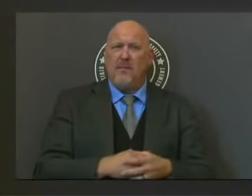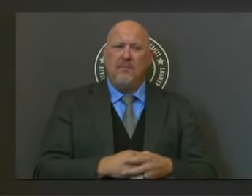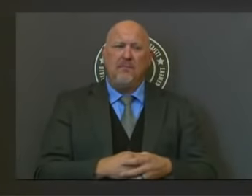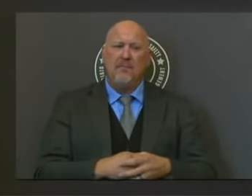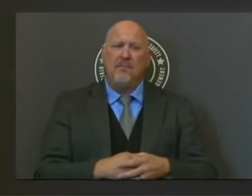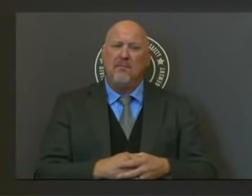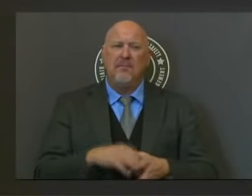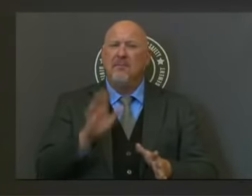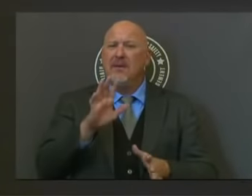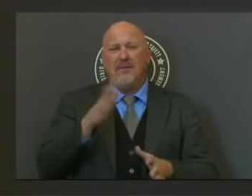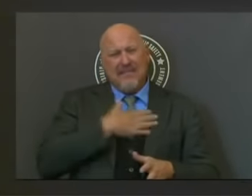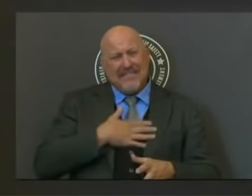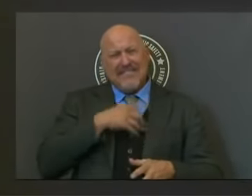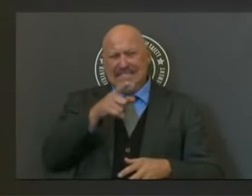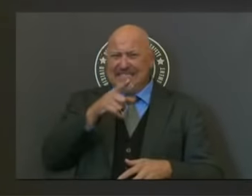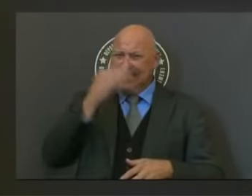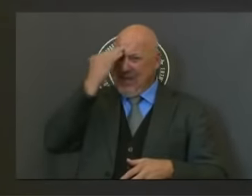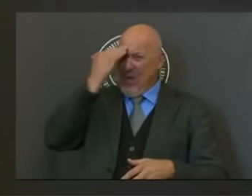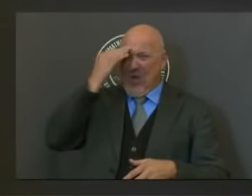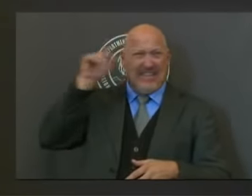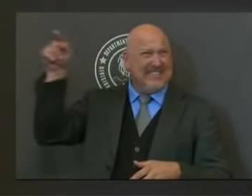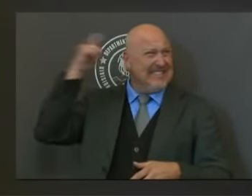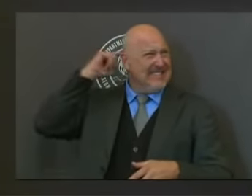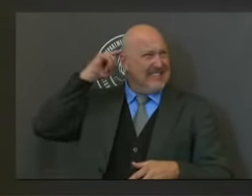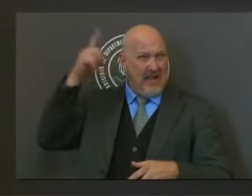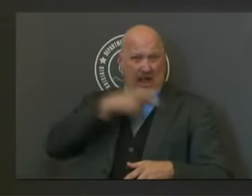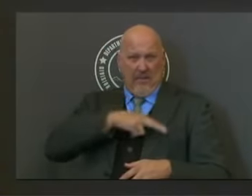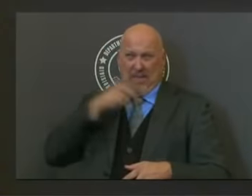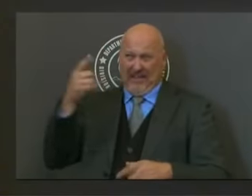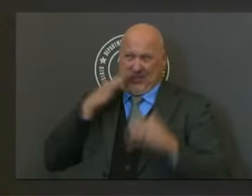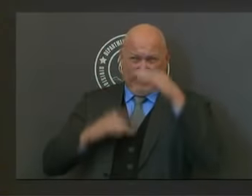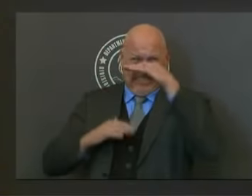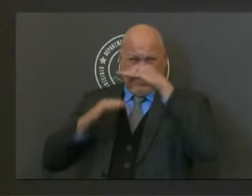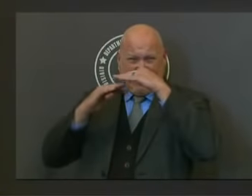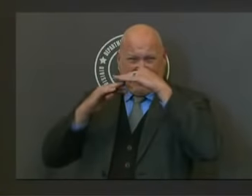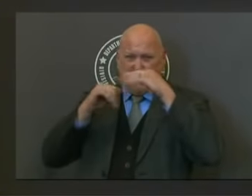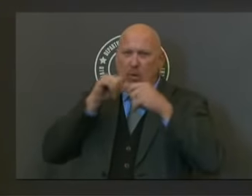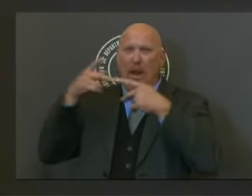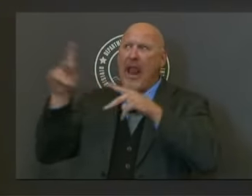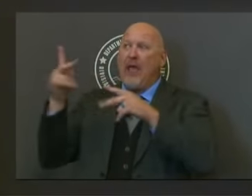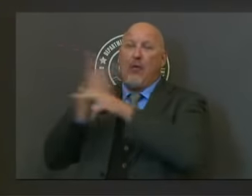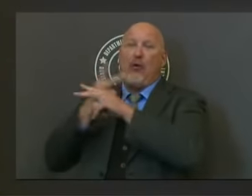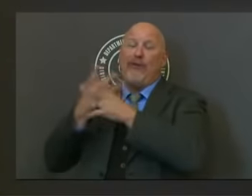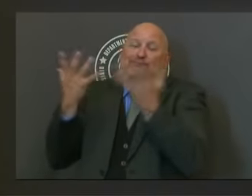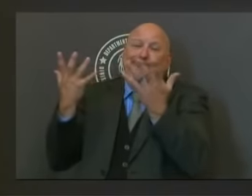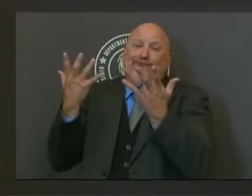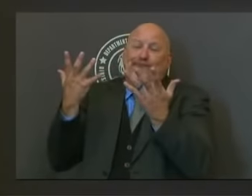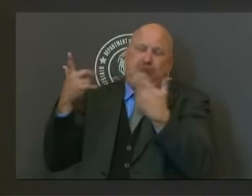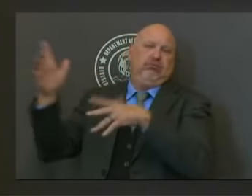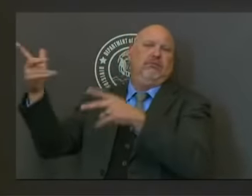if that happens we've failed be